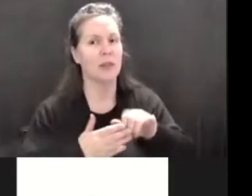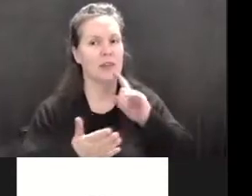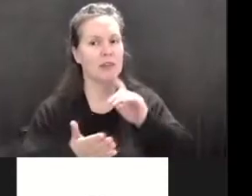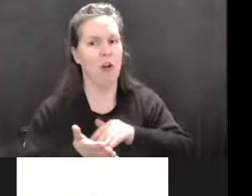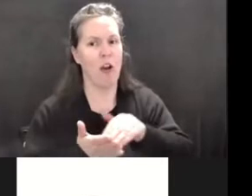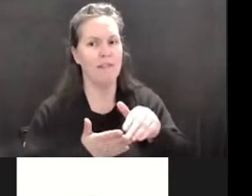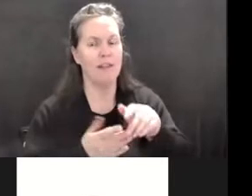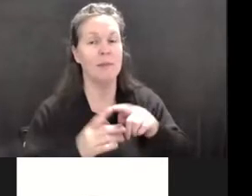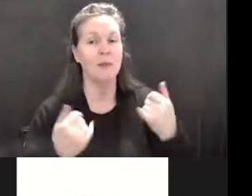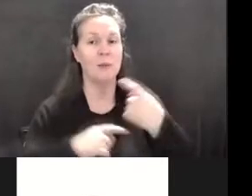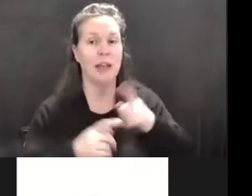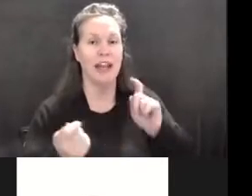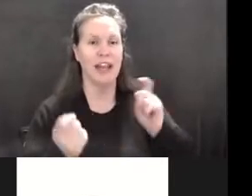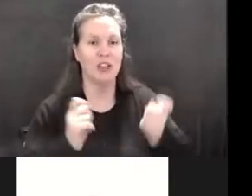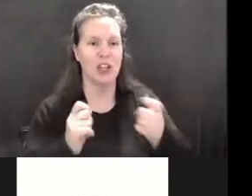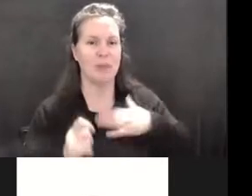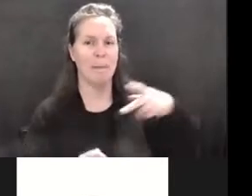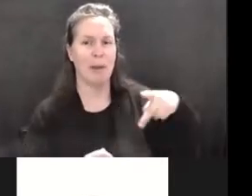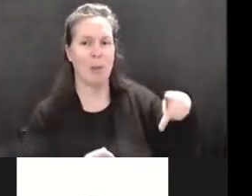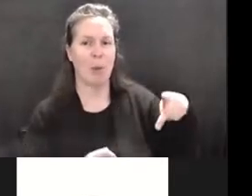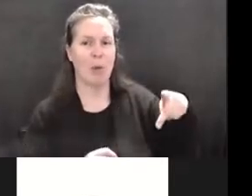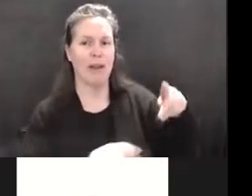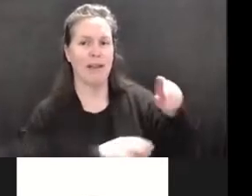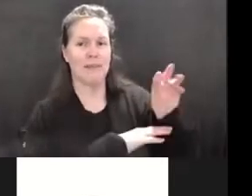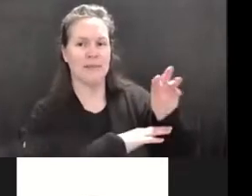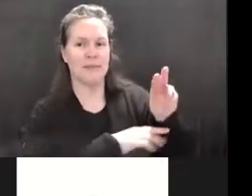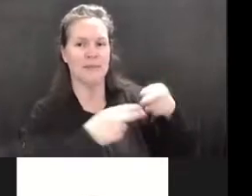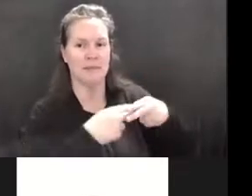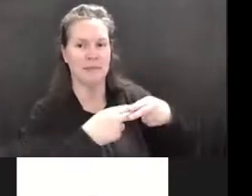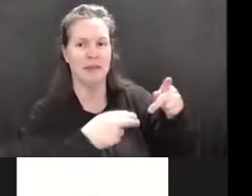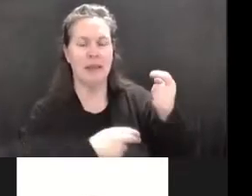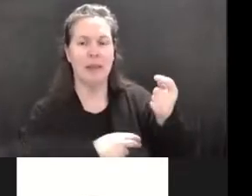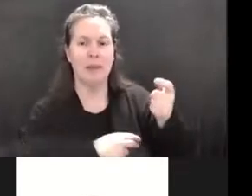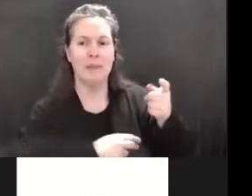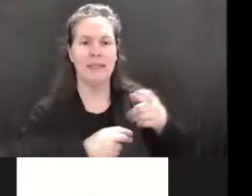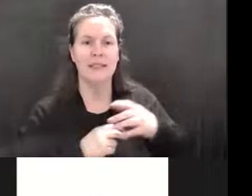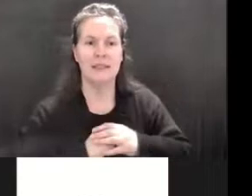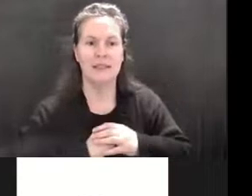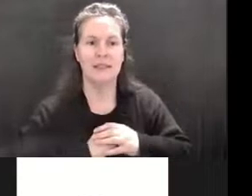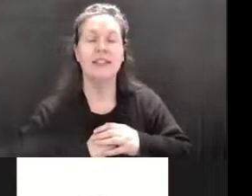I changed my PowerPoint a little bit but the Engrossed Substitute Senate Bill 5229